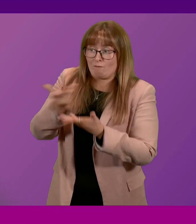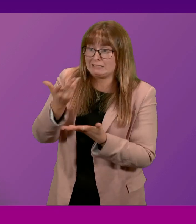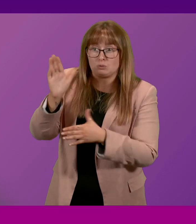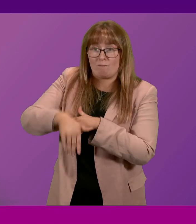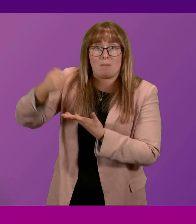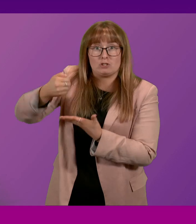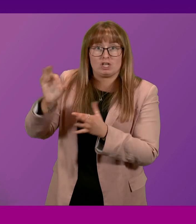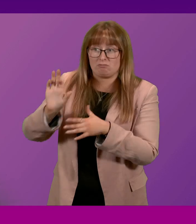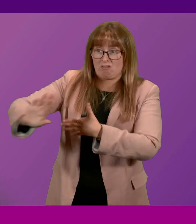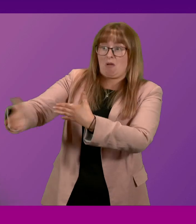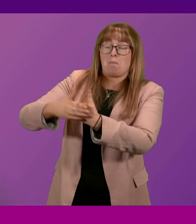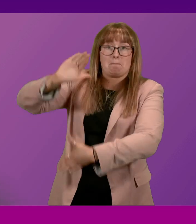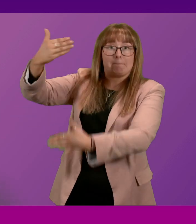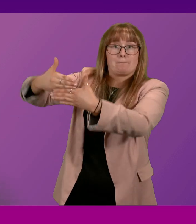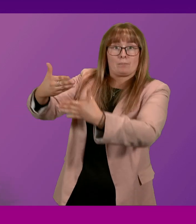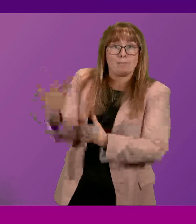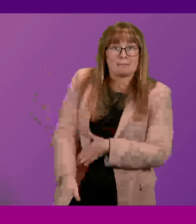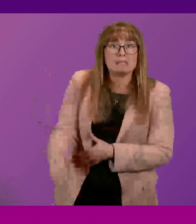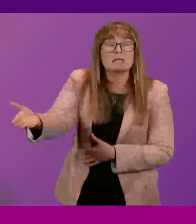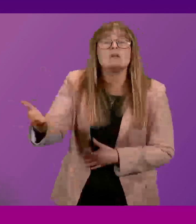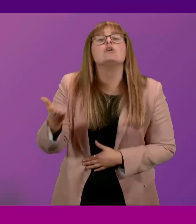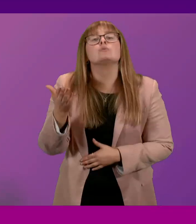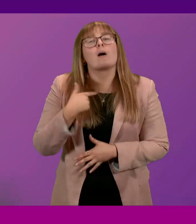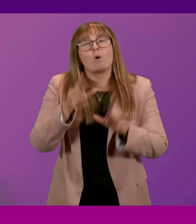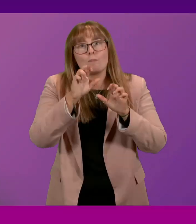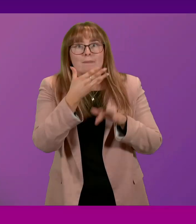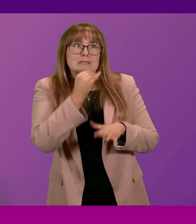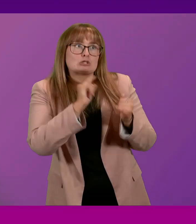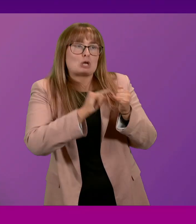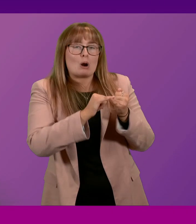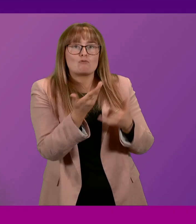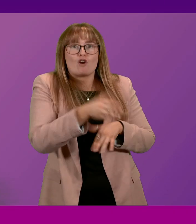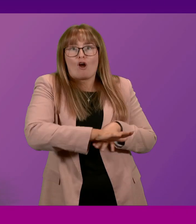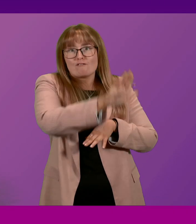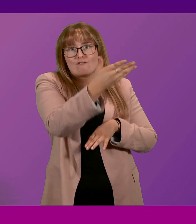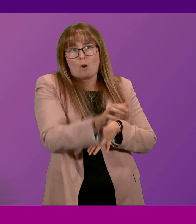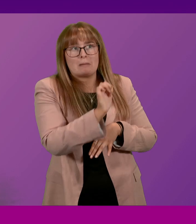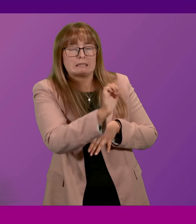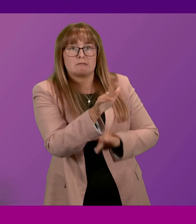they have closed the door on that. I hope that Mr Sarwar will recover from his little indiscretion last night and